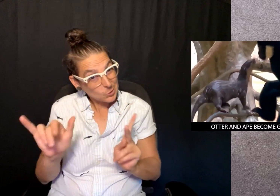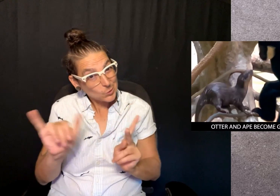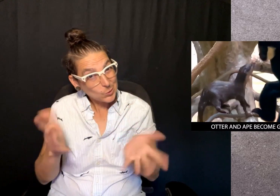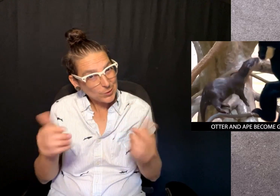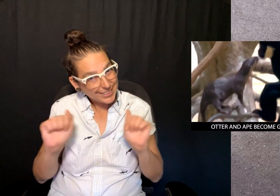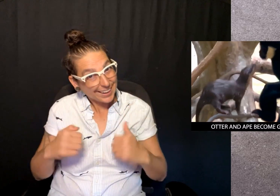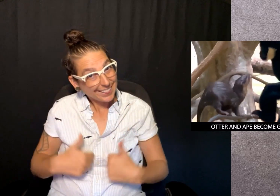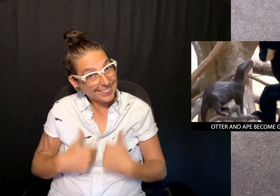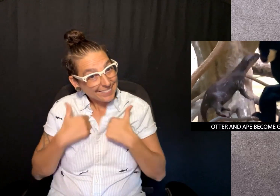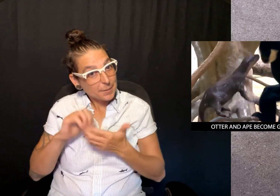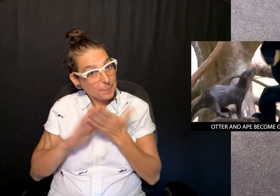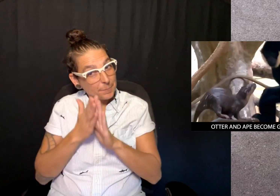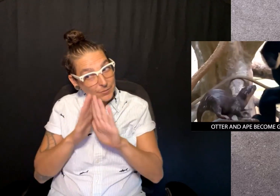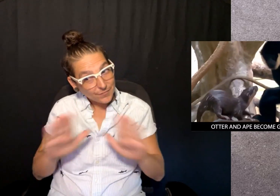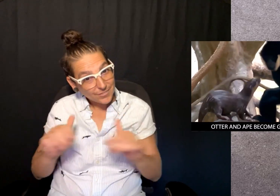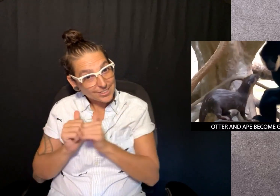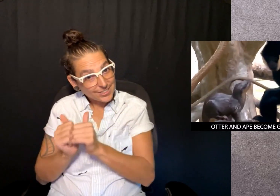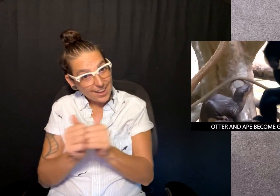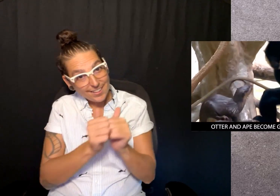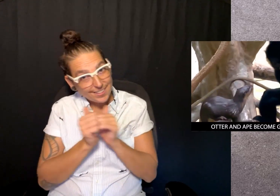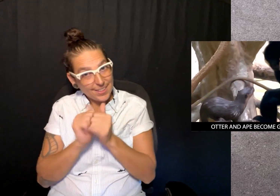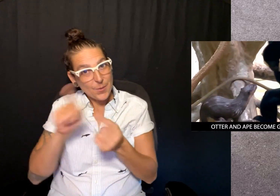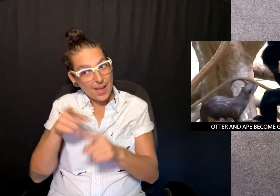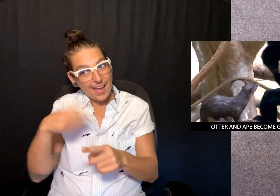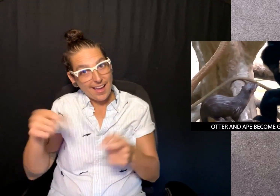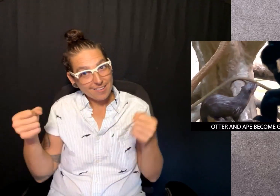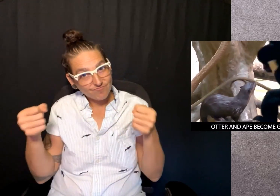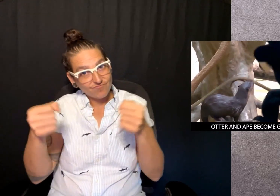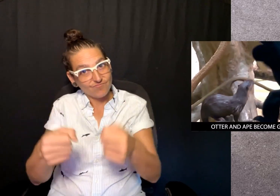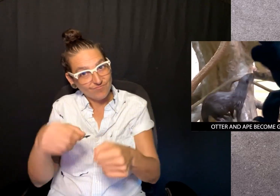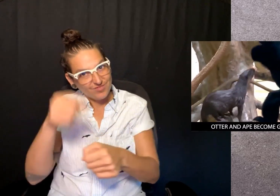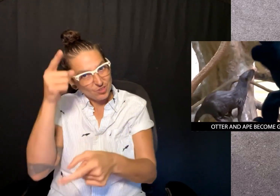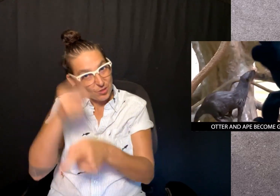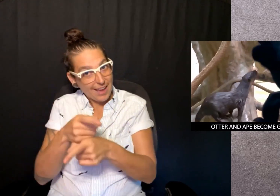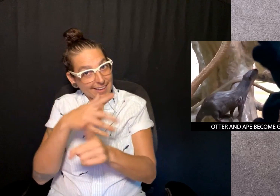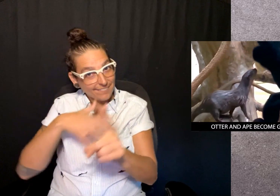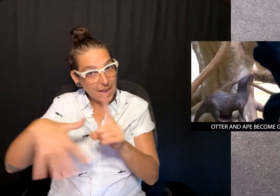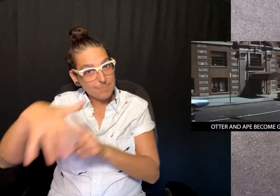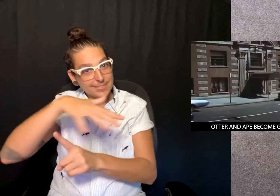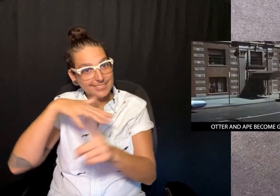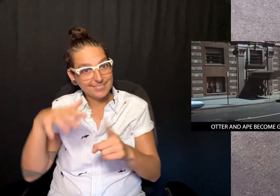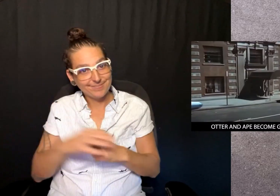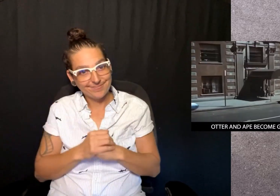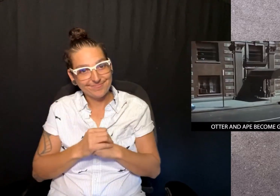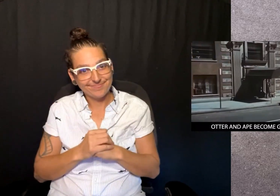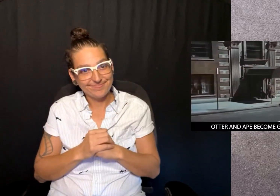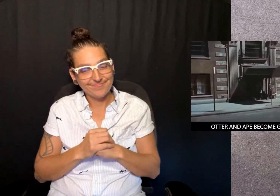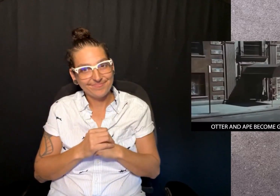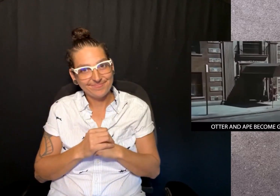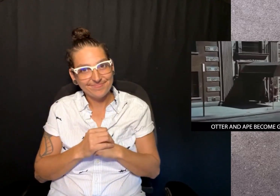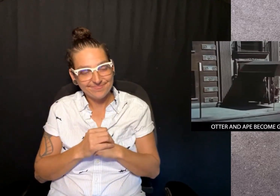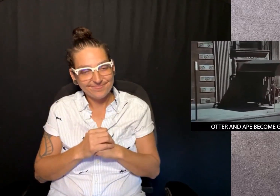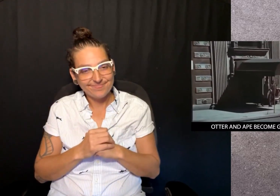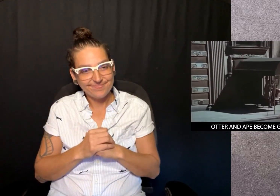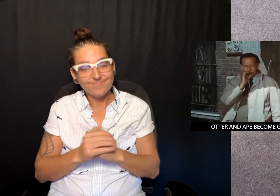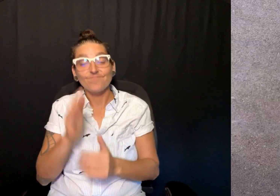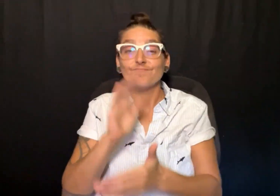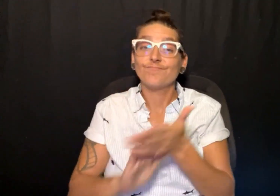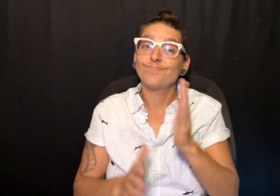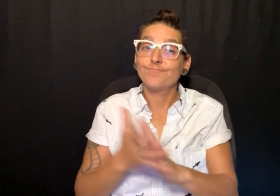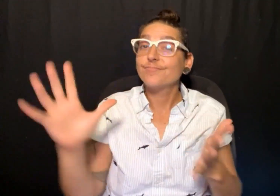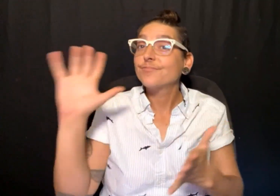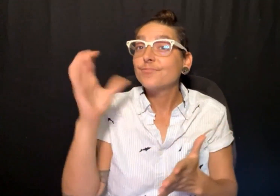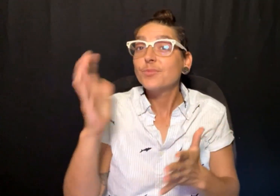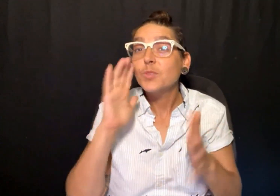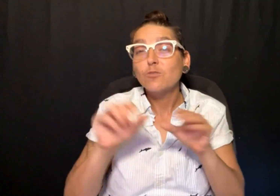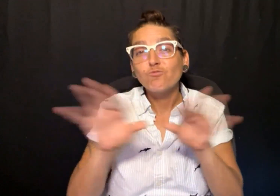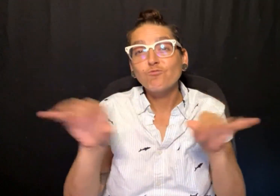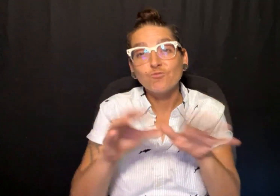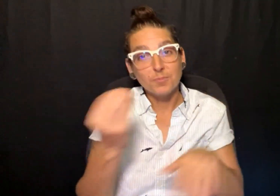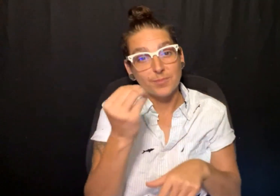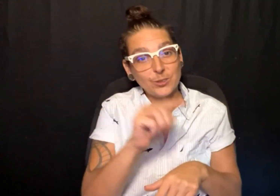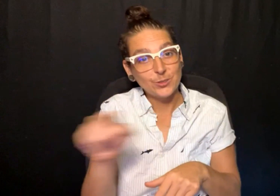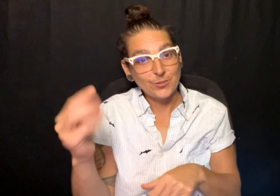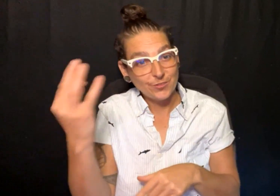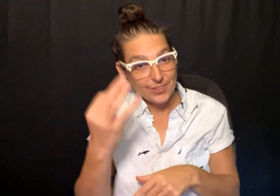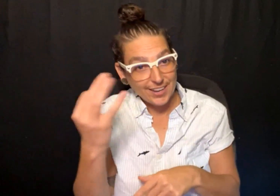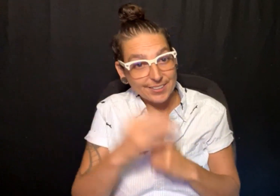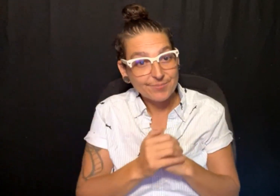placed in the right environment Sign1News will be broadcasting updates Monday through